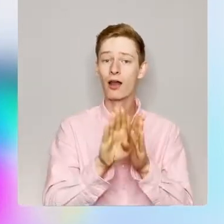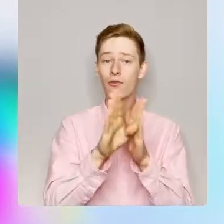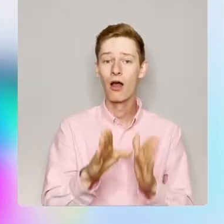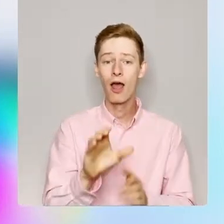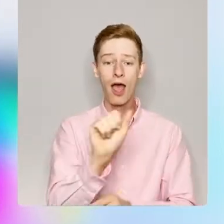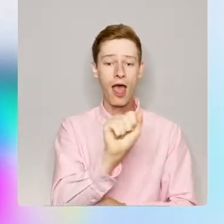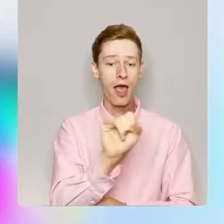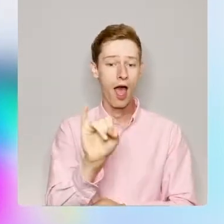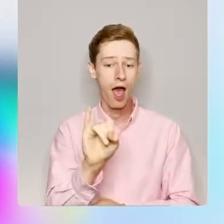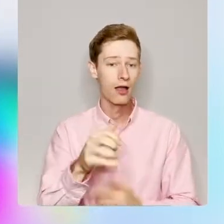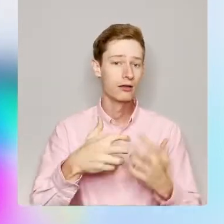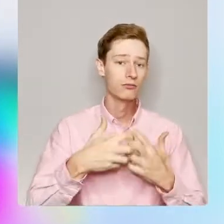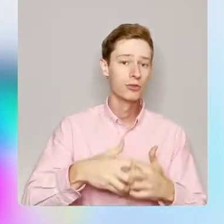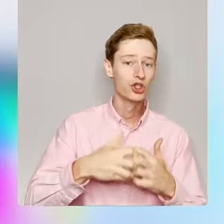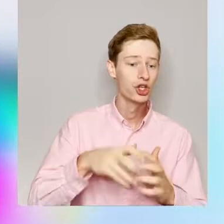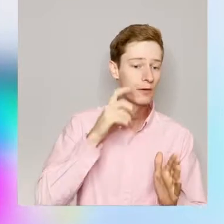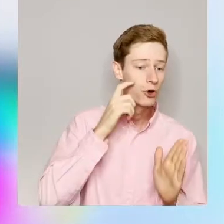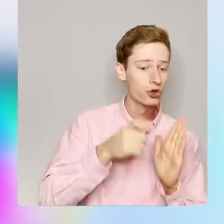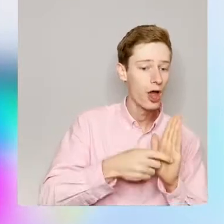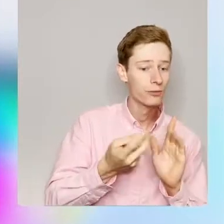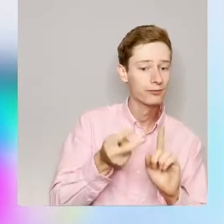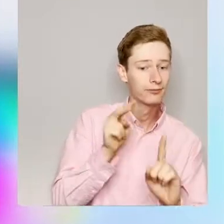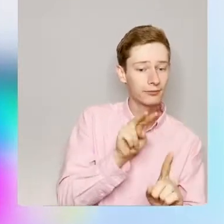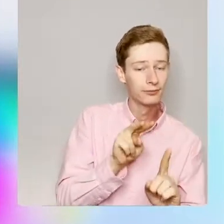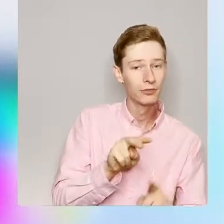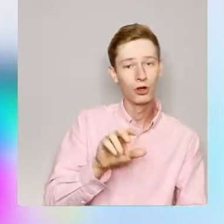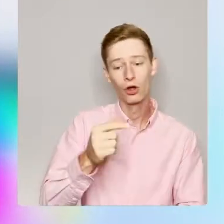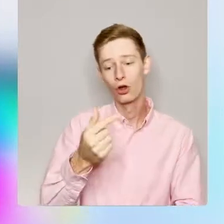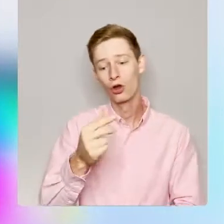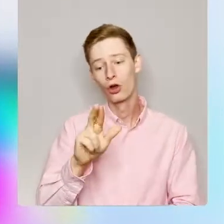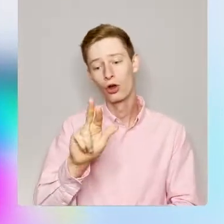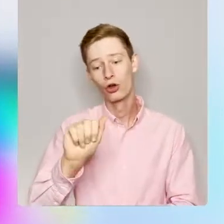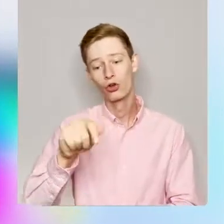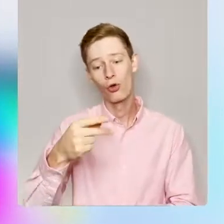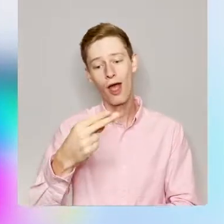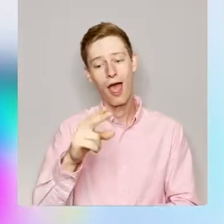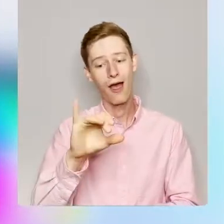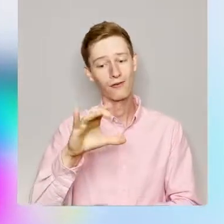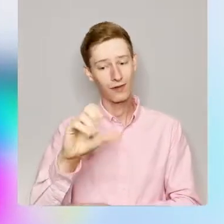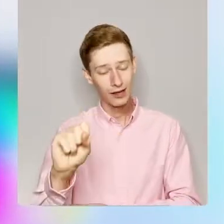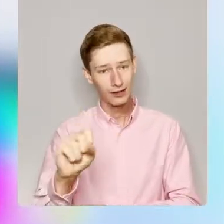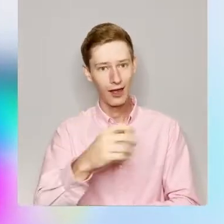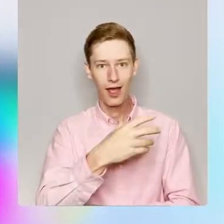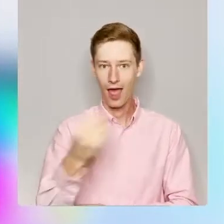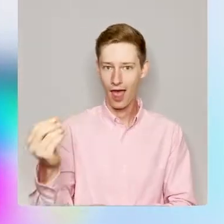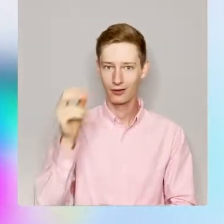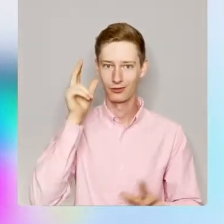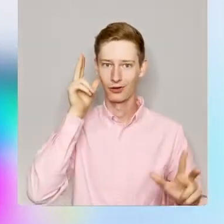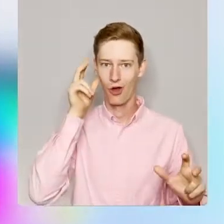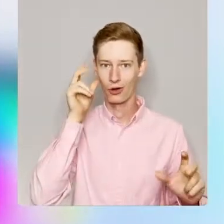machine perception, graphics, and audio capabilities to build immersive experiences